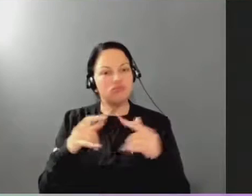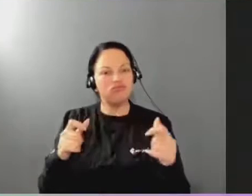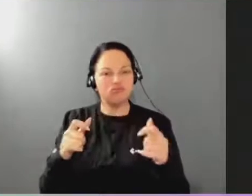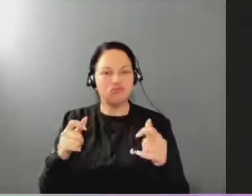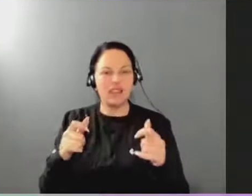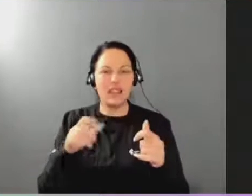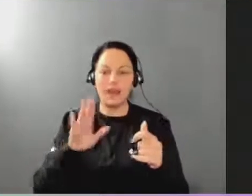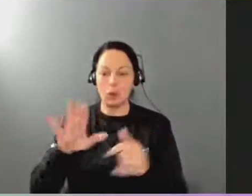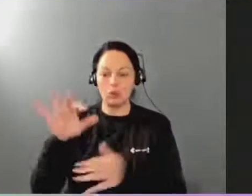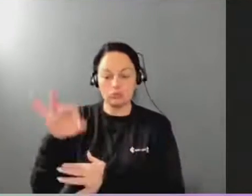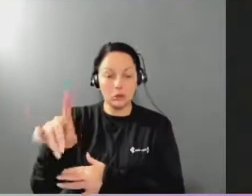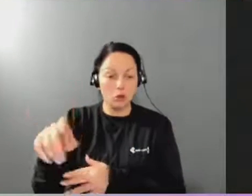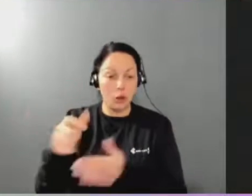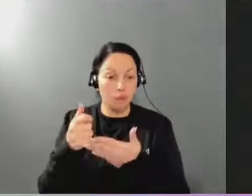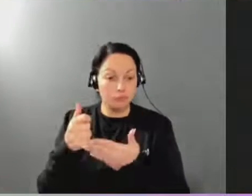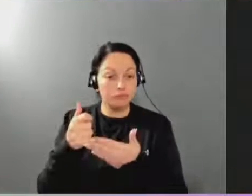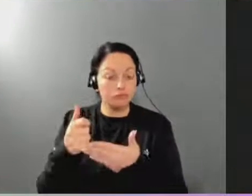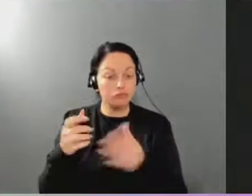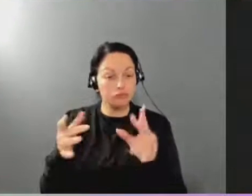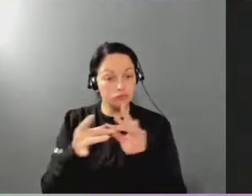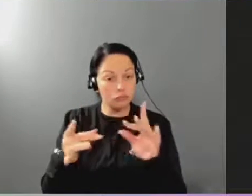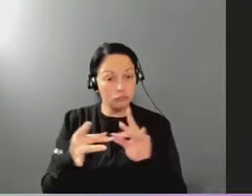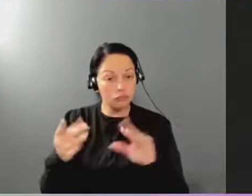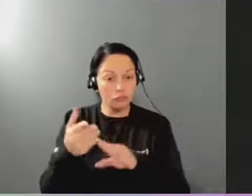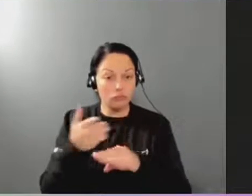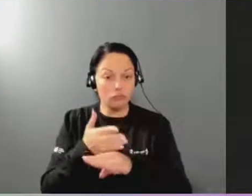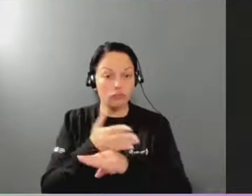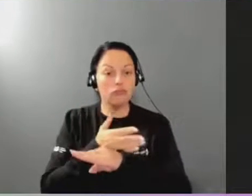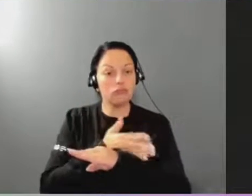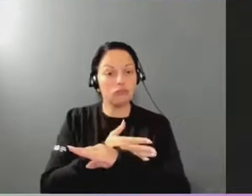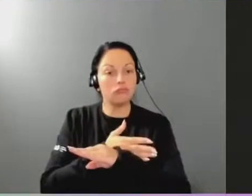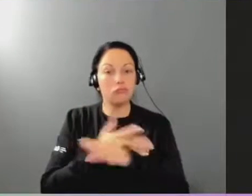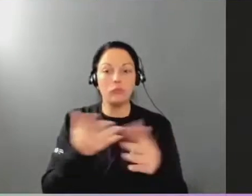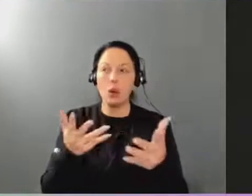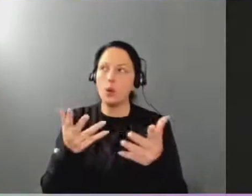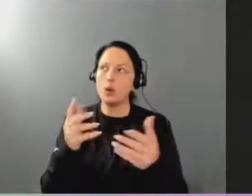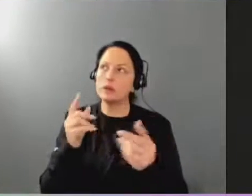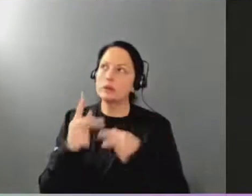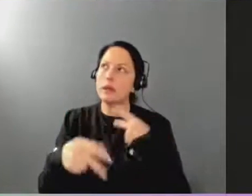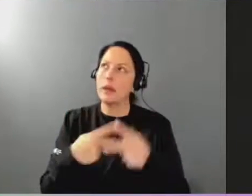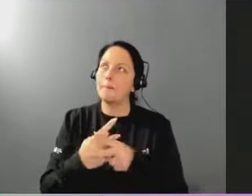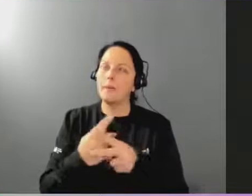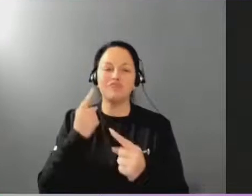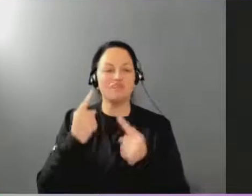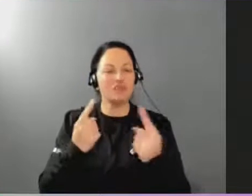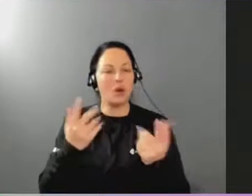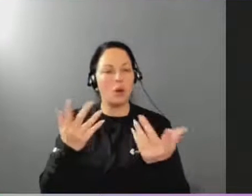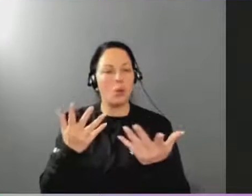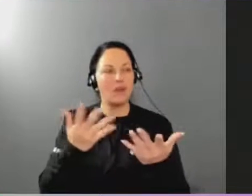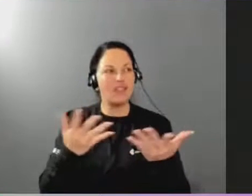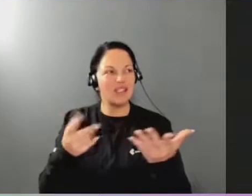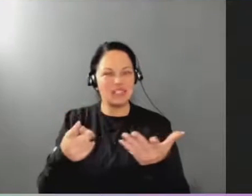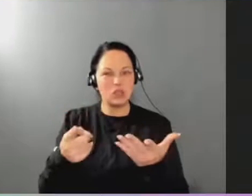many corporations do we have CEO's presenting to their companies or etcetera that a lot of your tips could